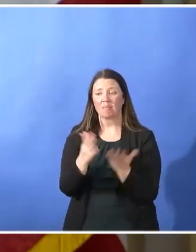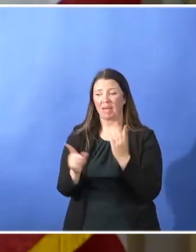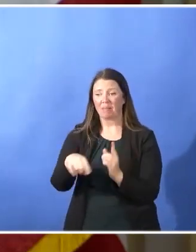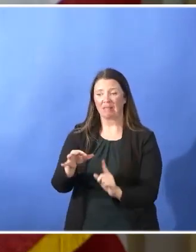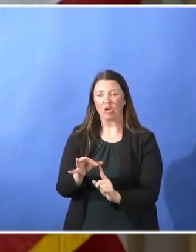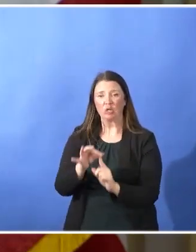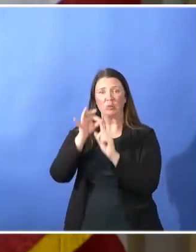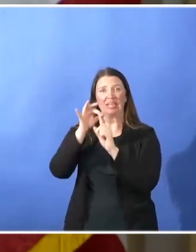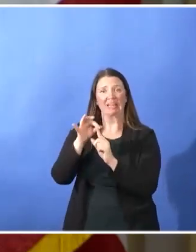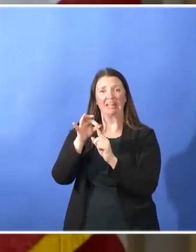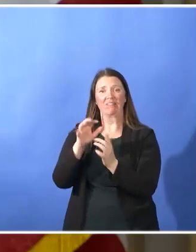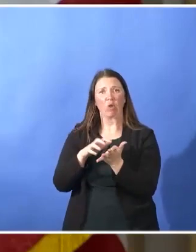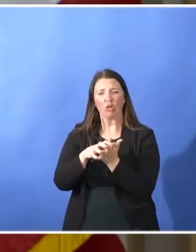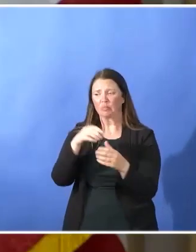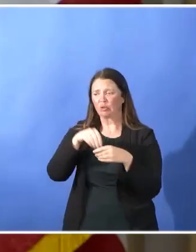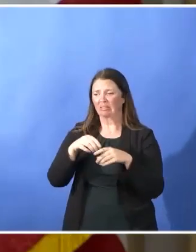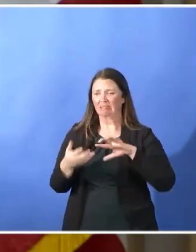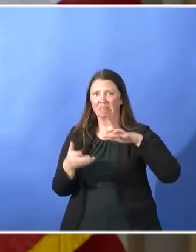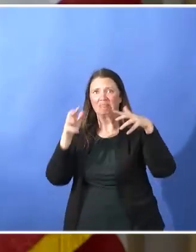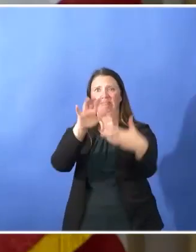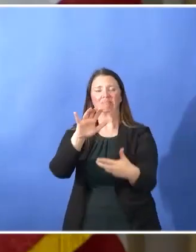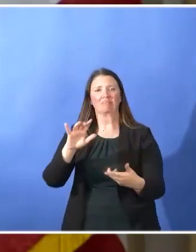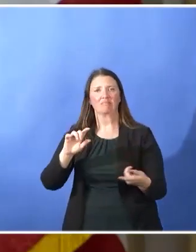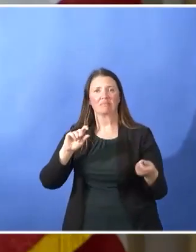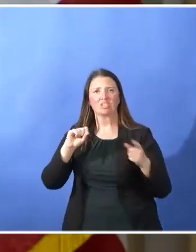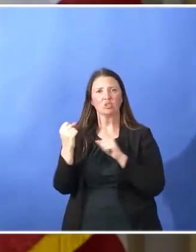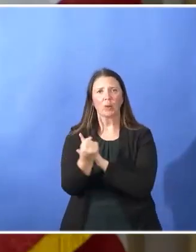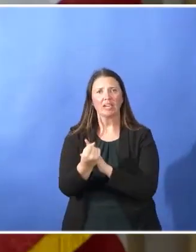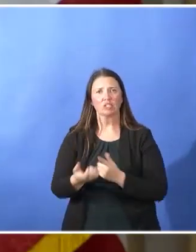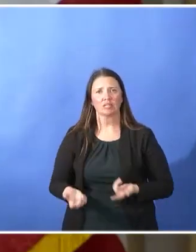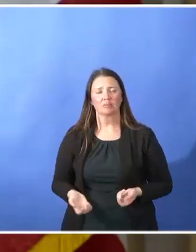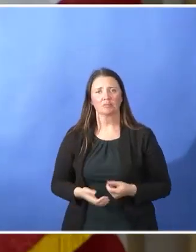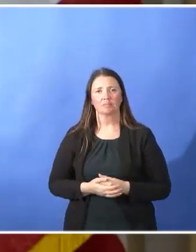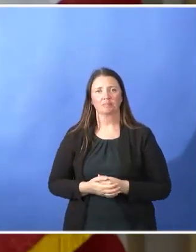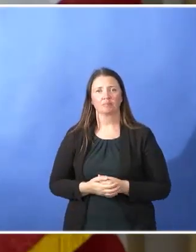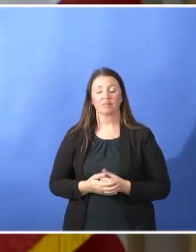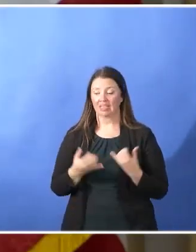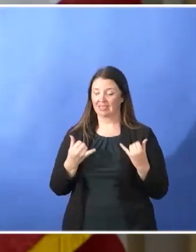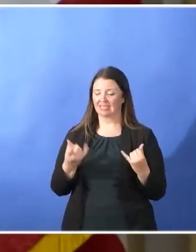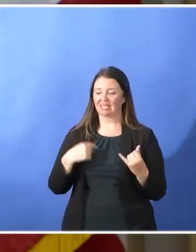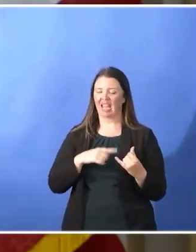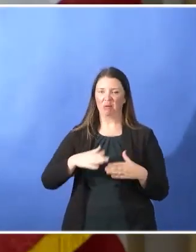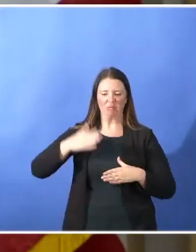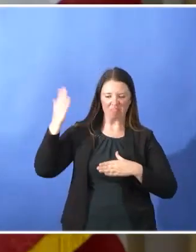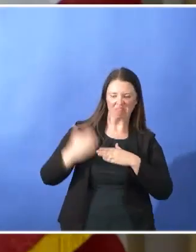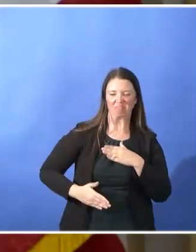TODAY, WE END THAT CONFUSION AND CLEAR UP THIS MISMATCH BY